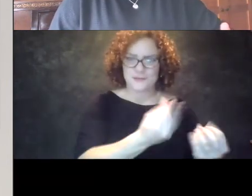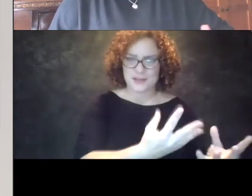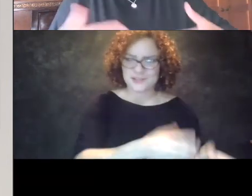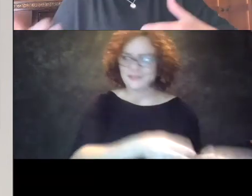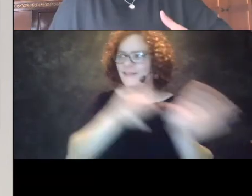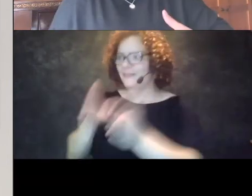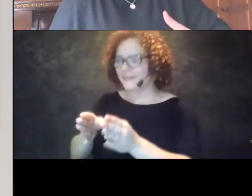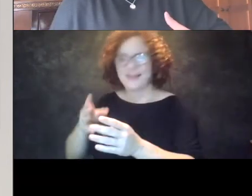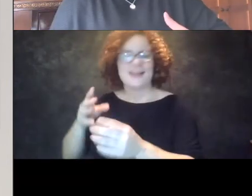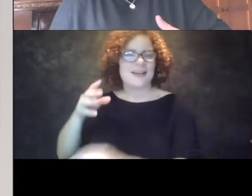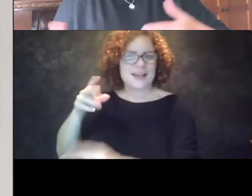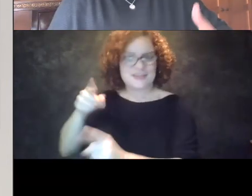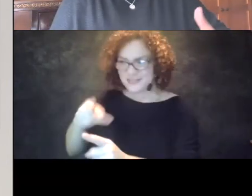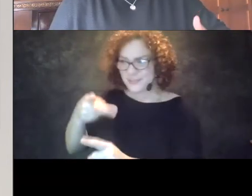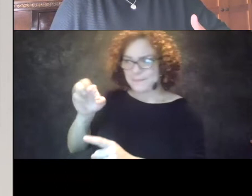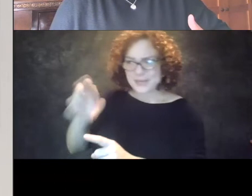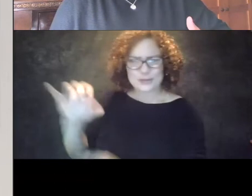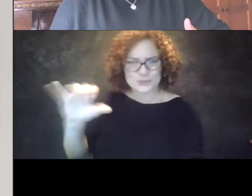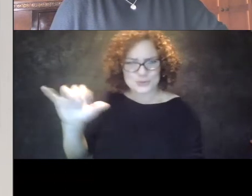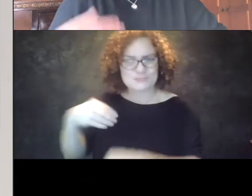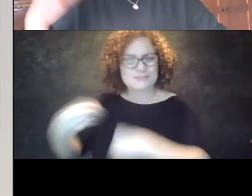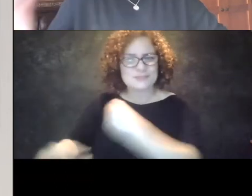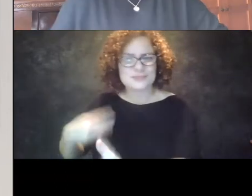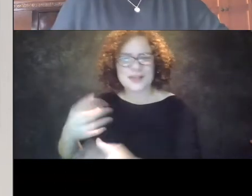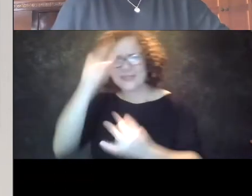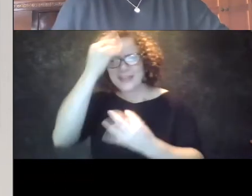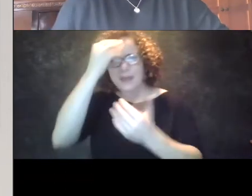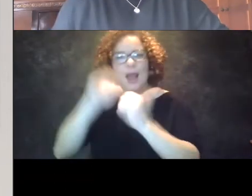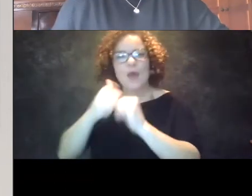that you can give that information most effectively. You're going to recognize that the peers can